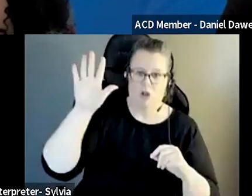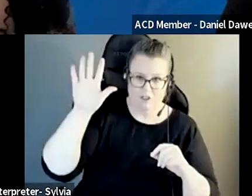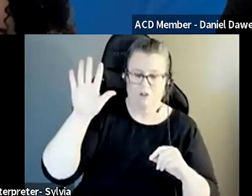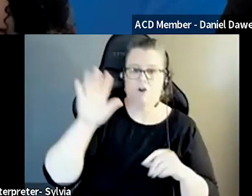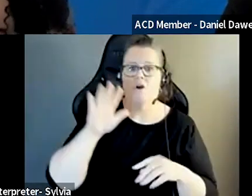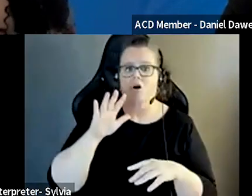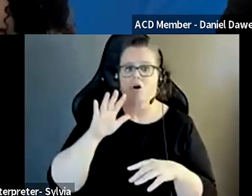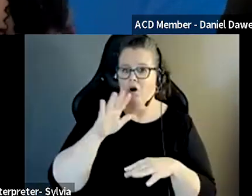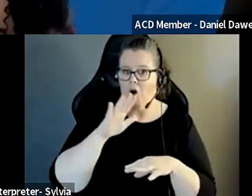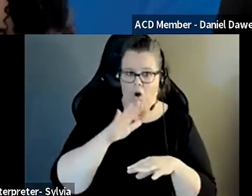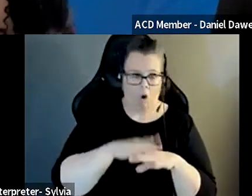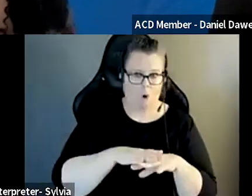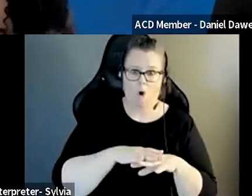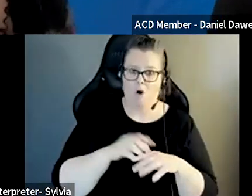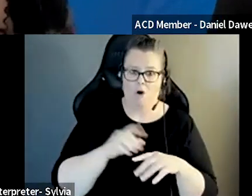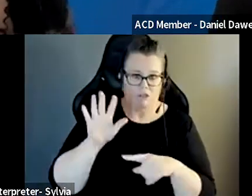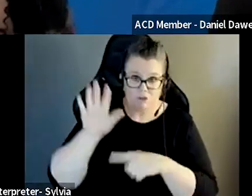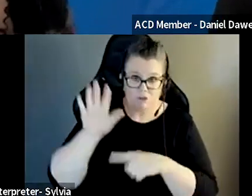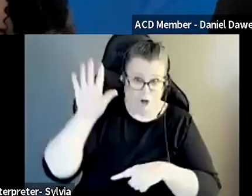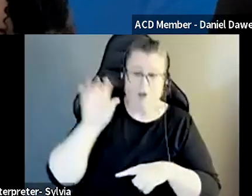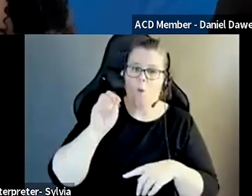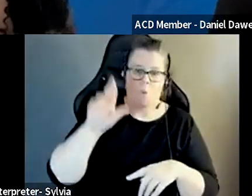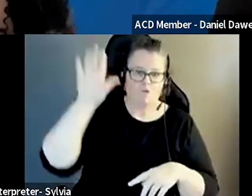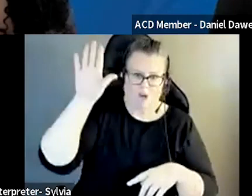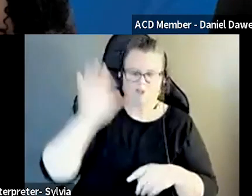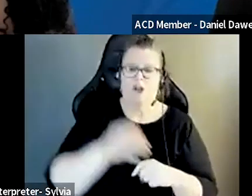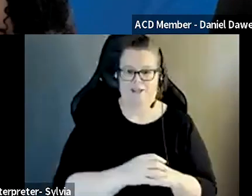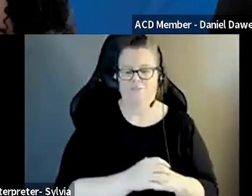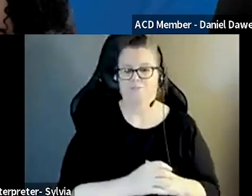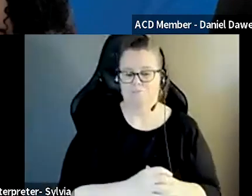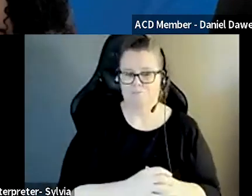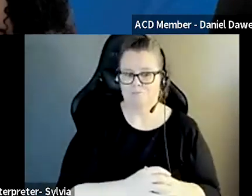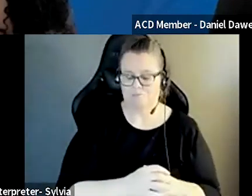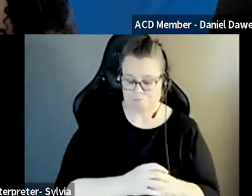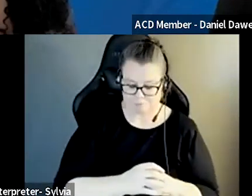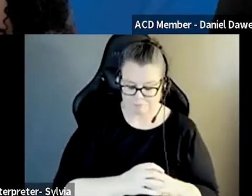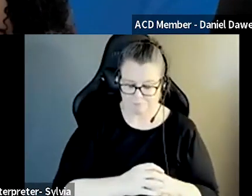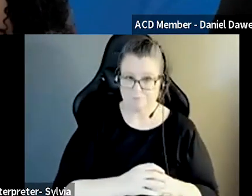or you can just proceed. Perfect. I am also in favor of this. Are there any opposed?